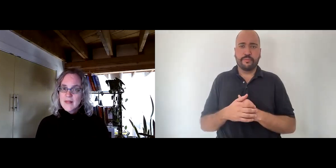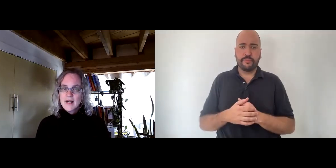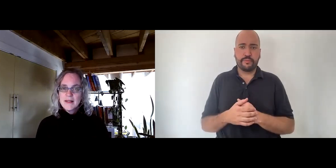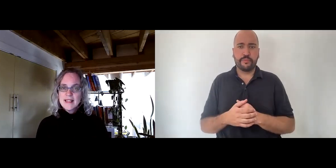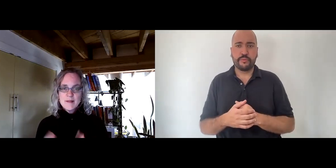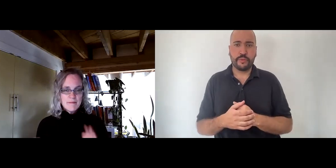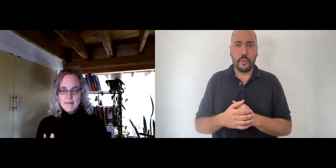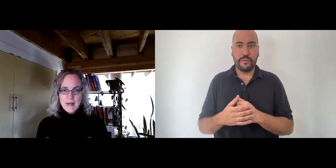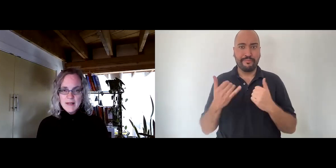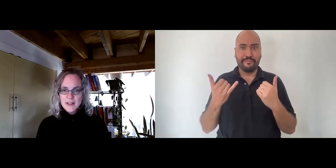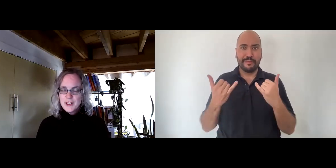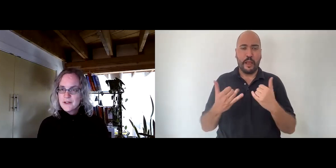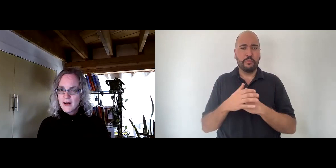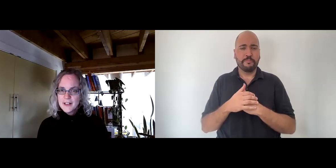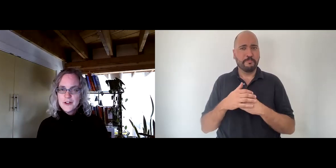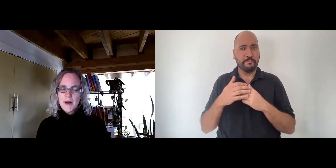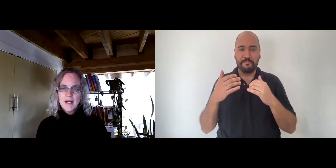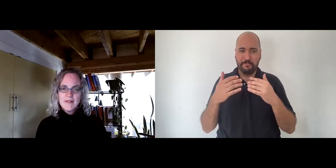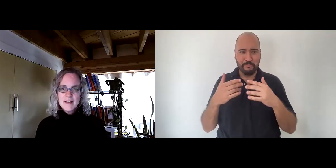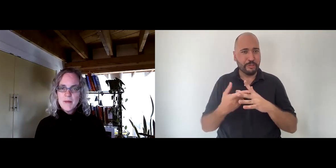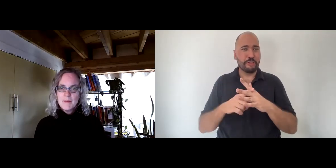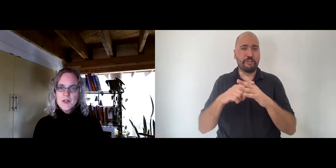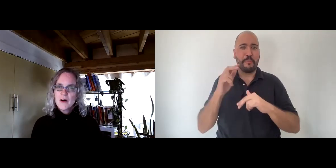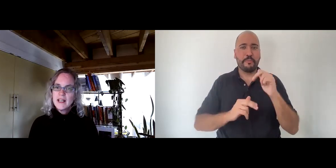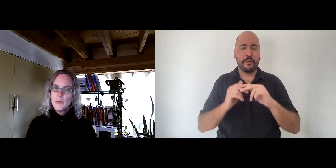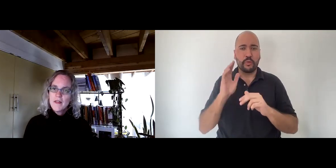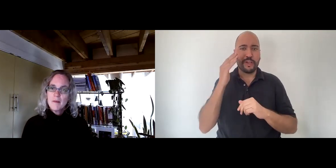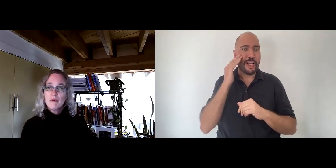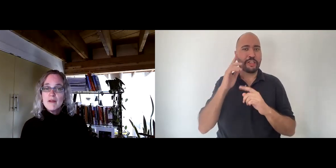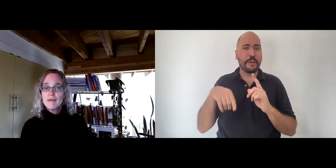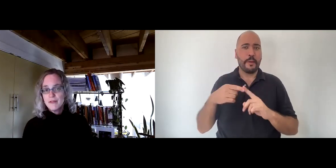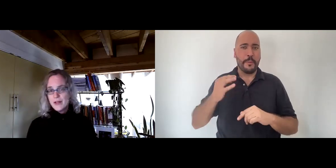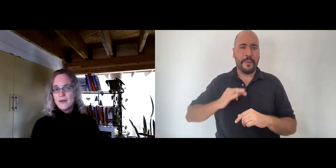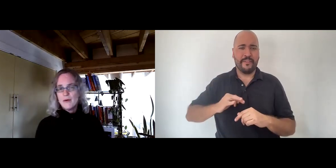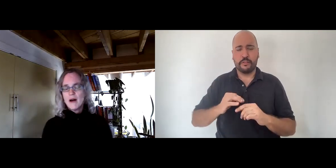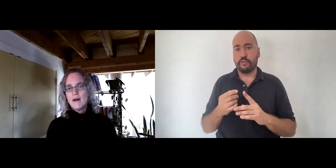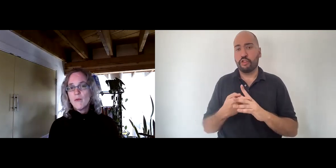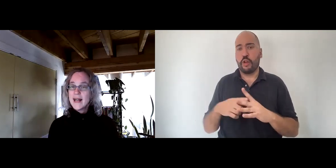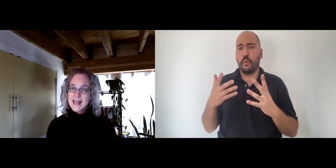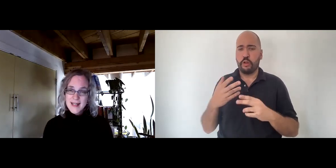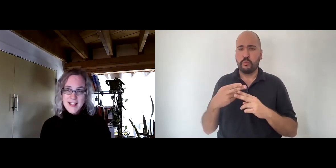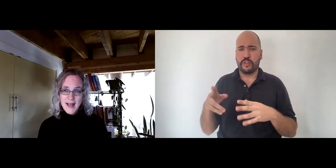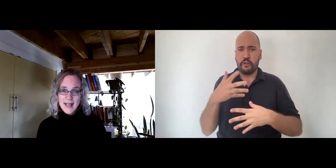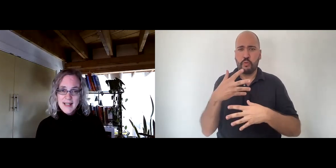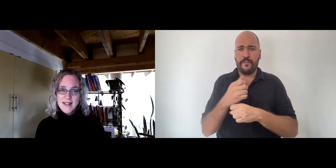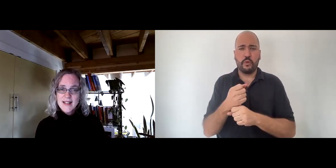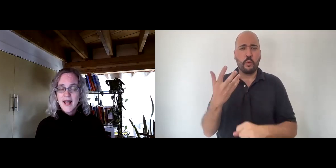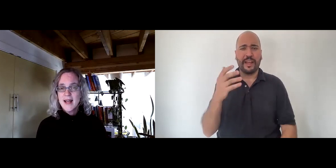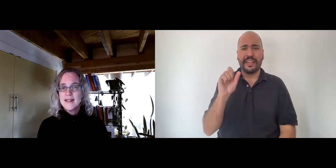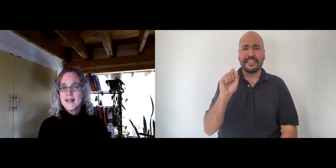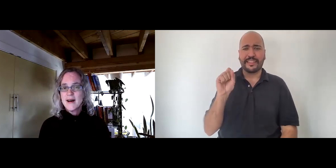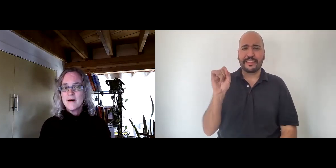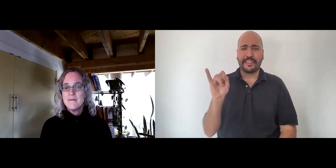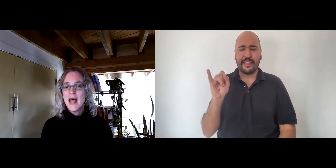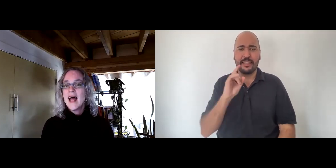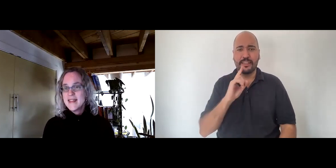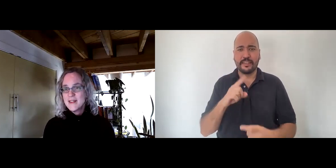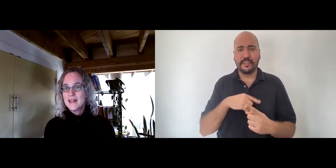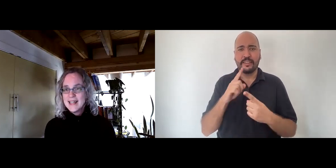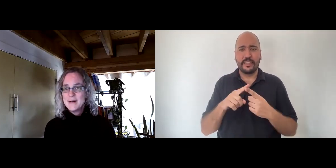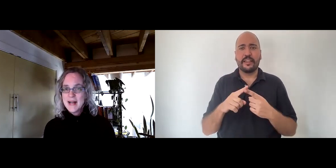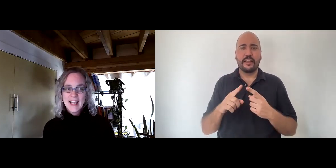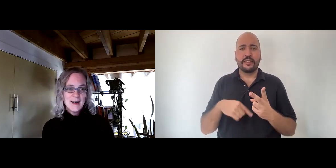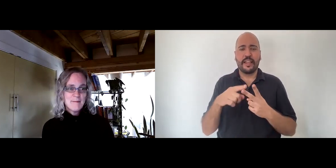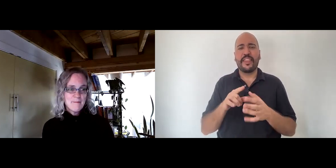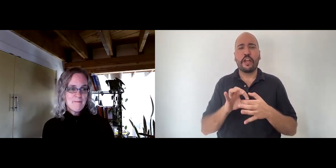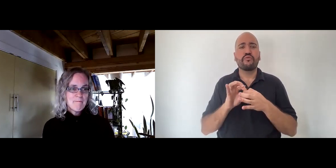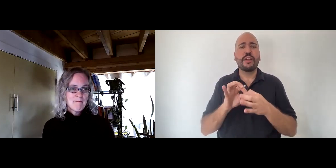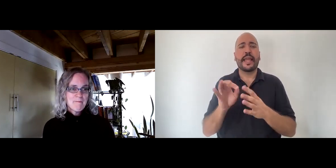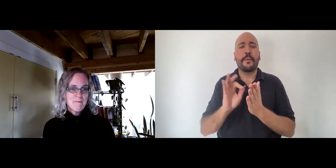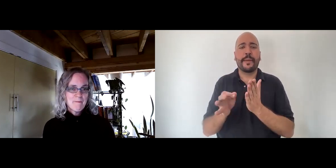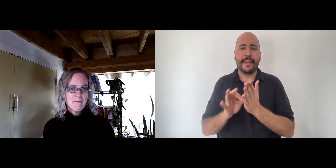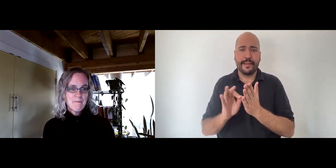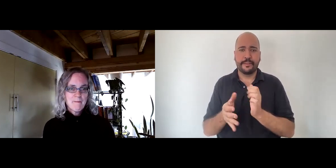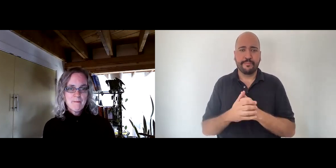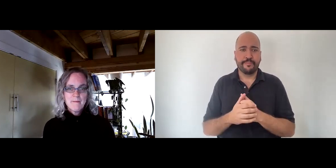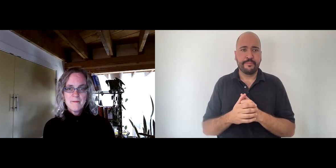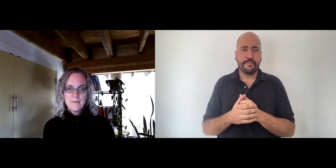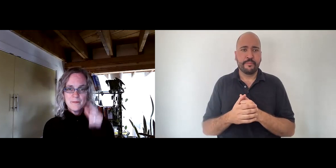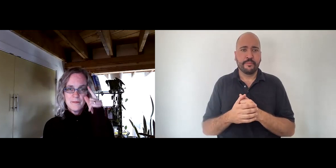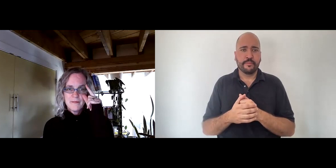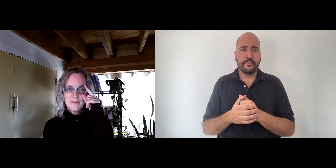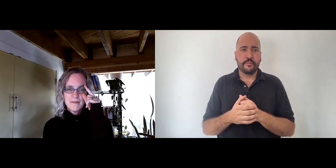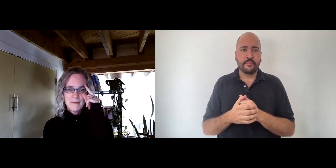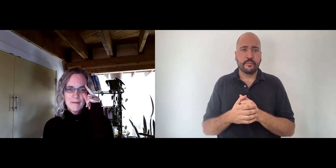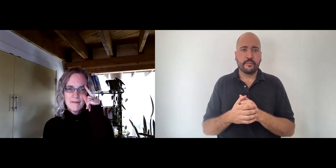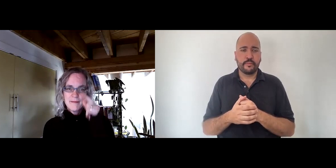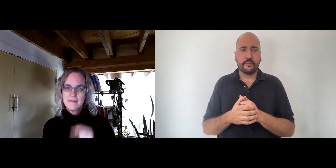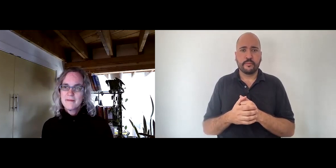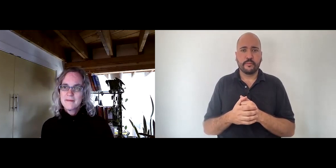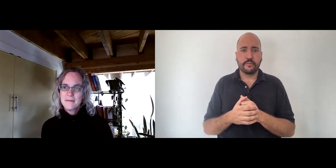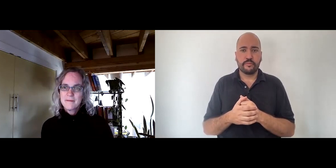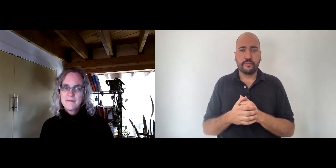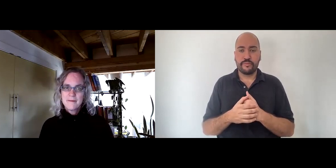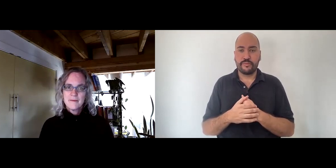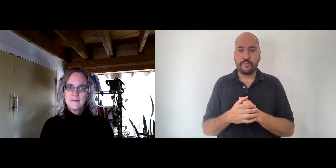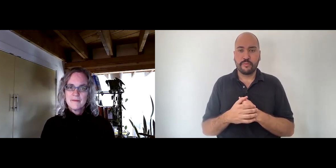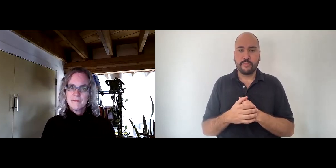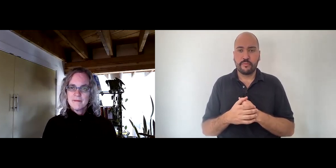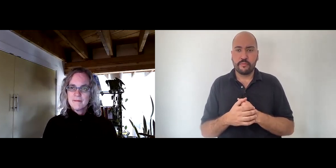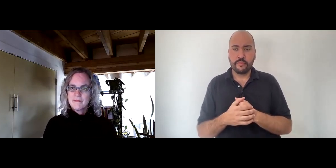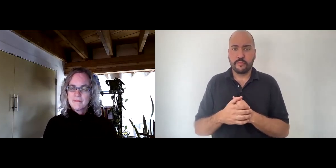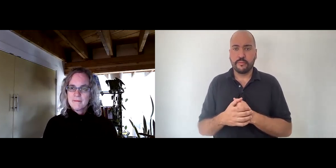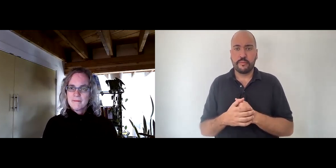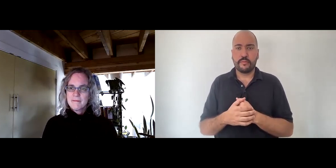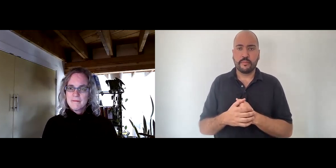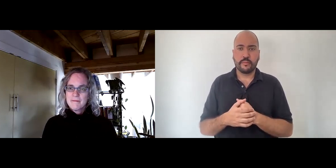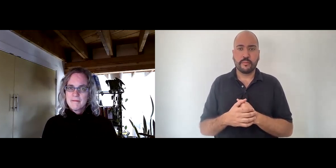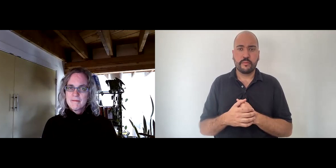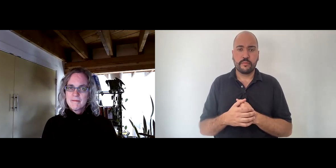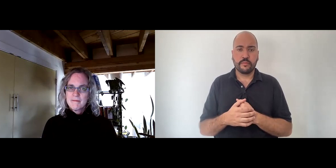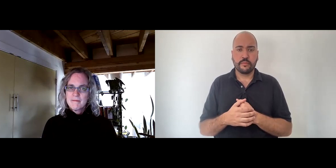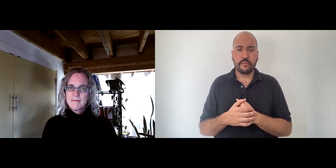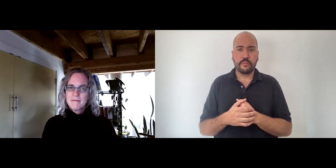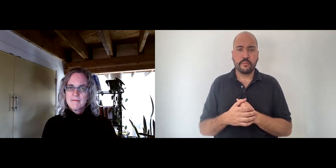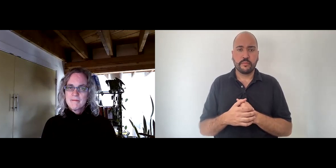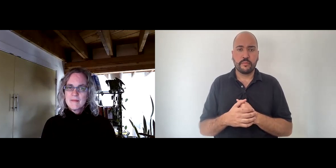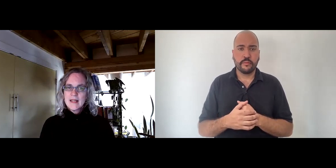Starting with a brief review of what SSI is, and and then the related Medicaid.